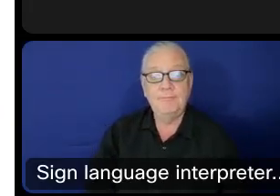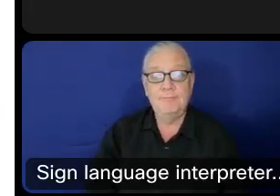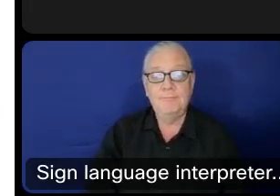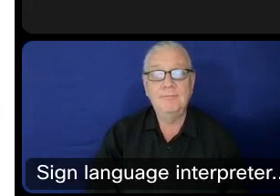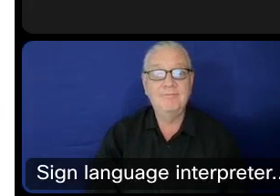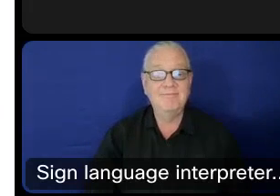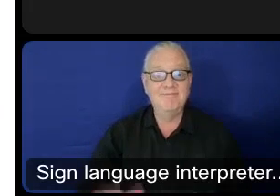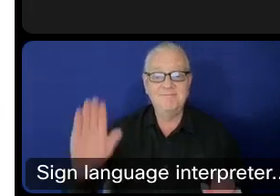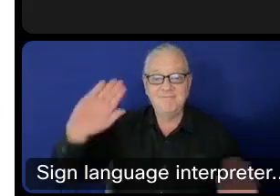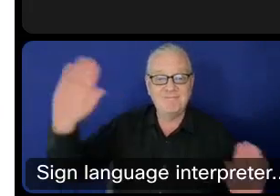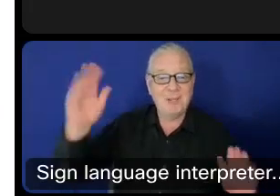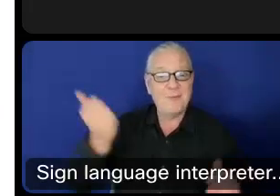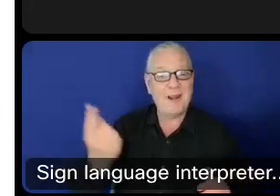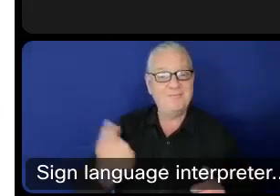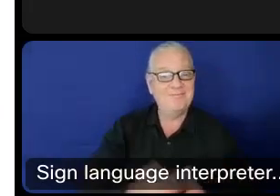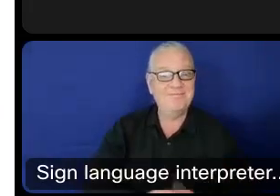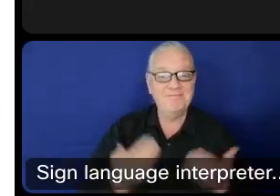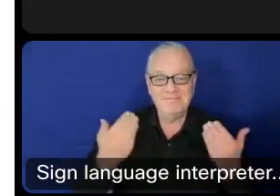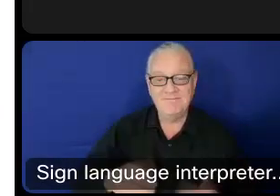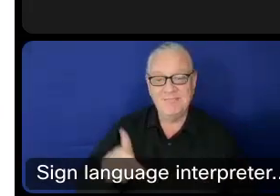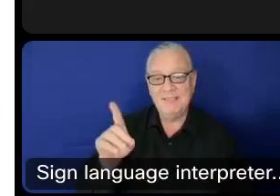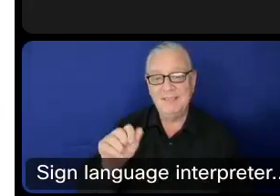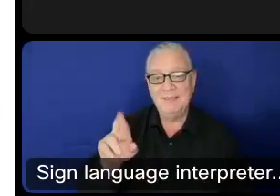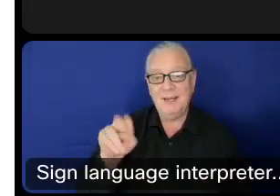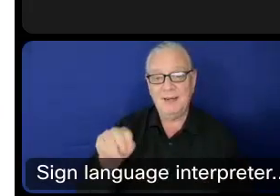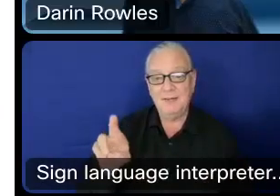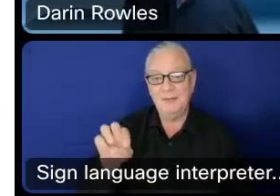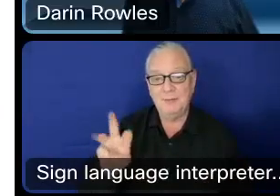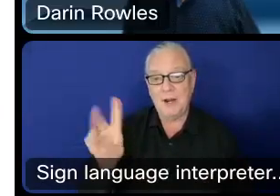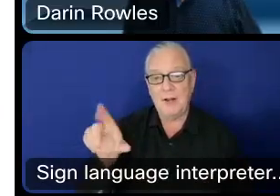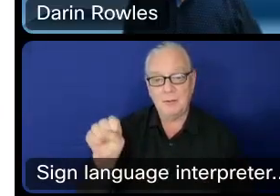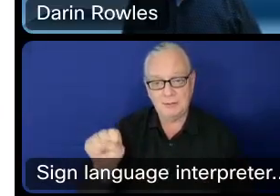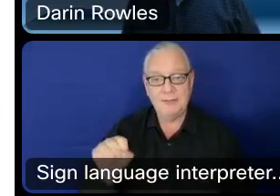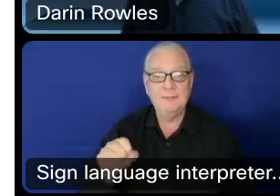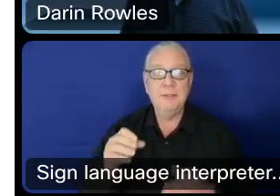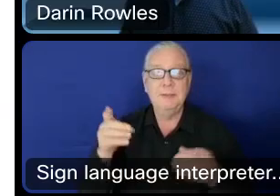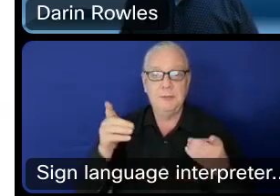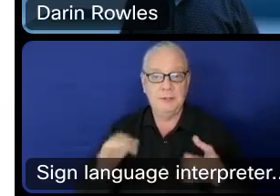Hello, everybody. I'm Darin Rowles, the director of the HIV Supports Division in the Aging and Disability